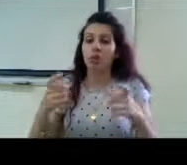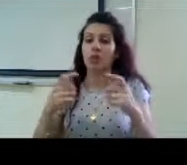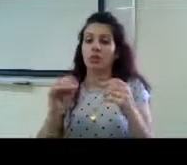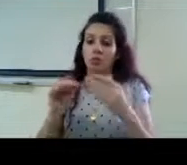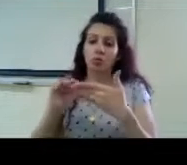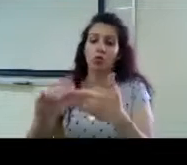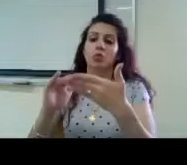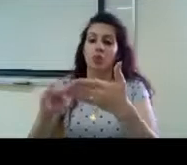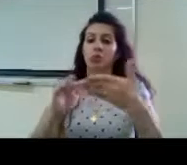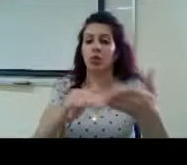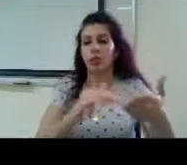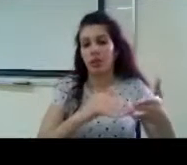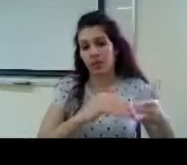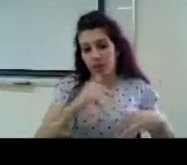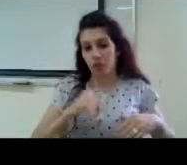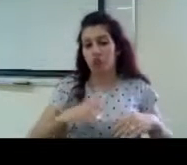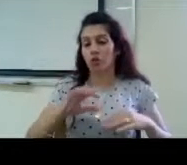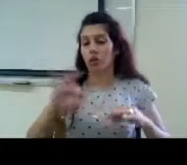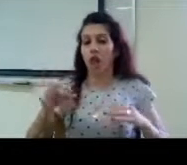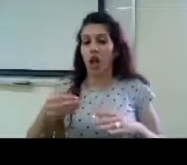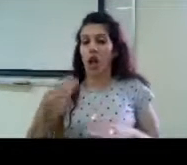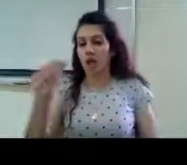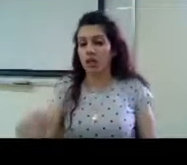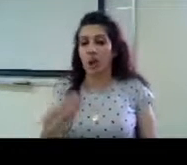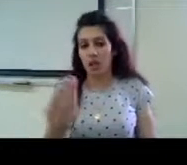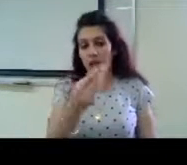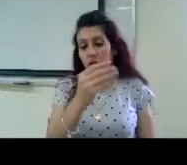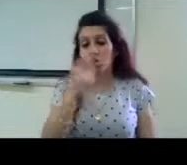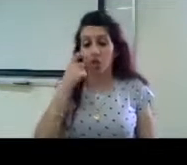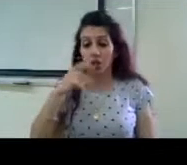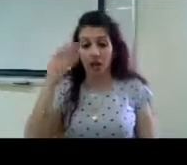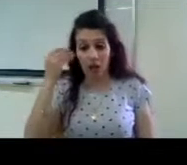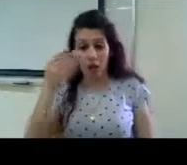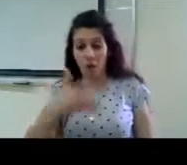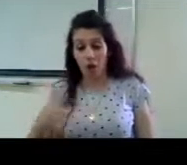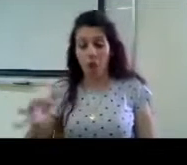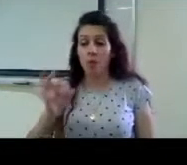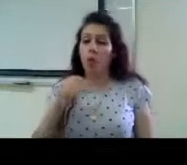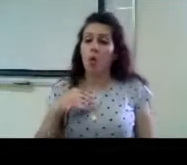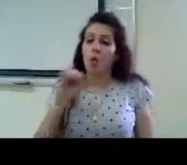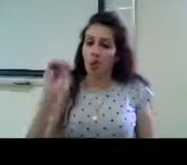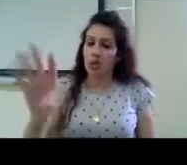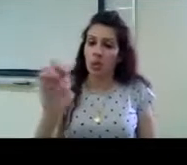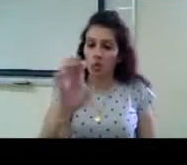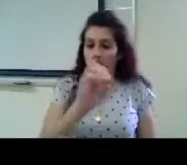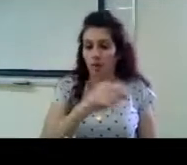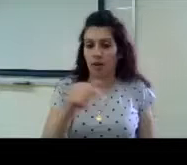media and certainly last but not least the communication with communities and